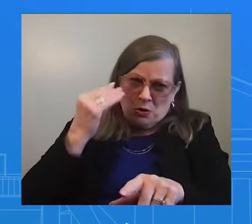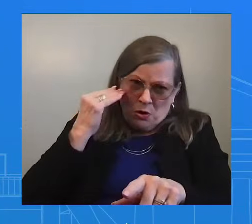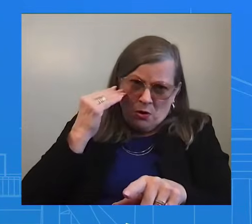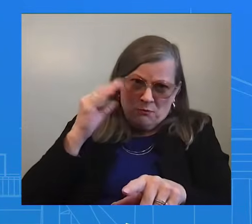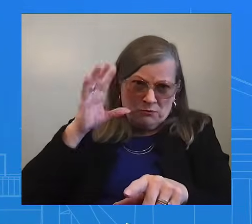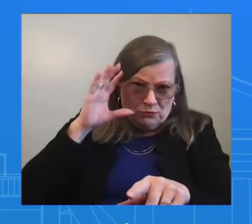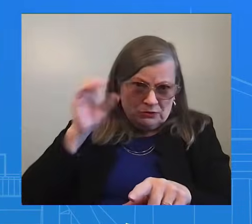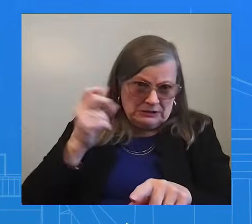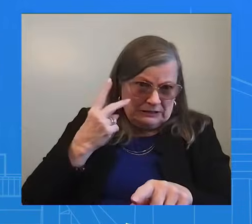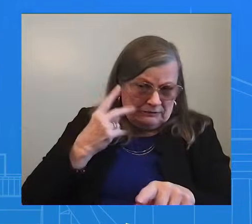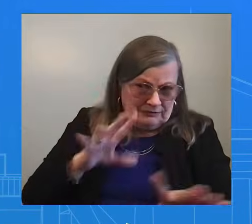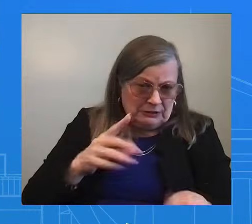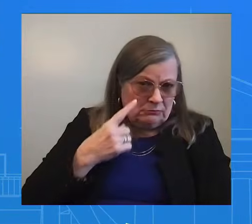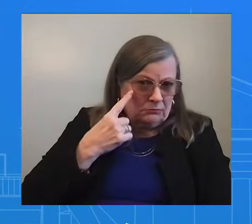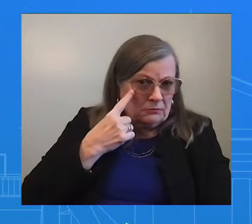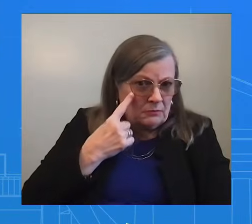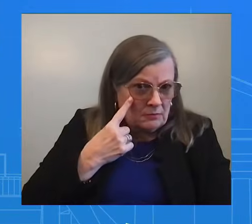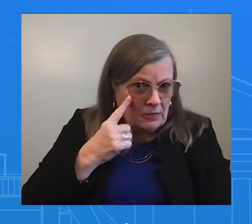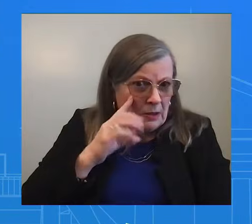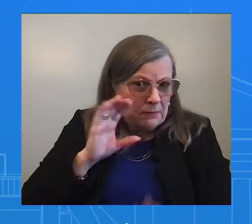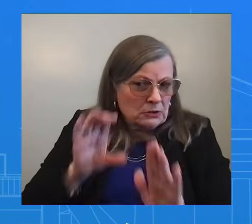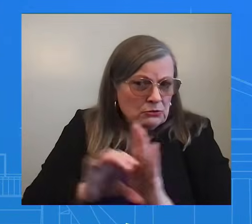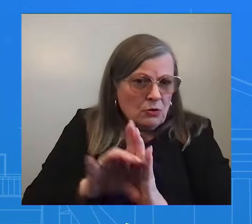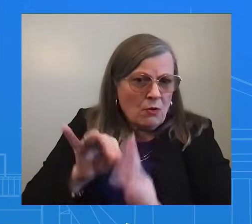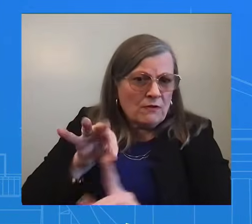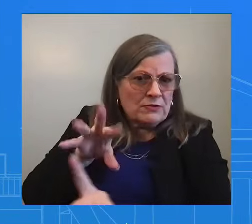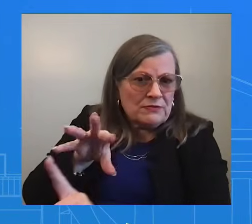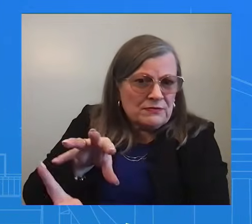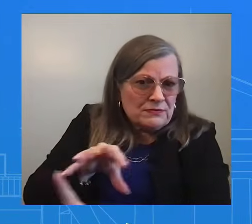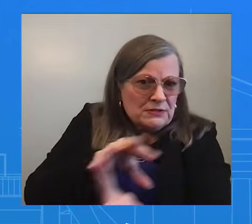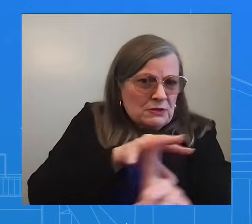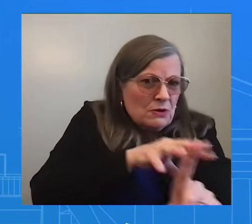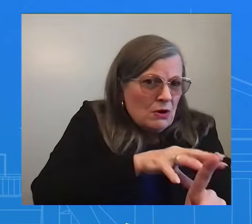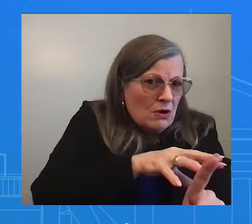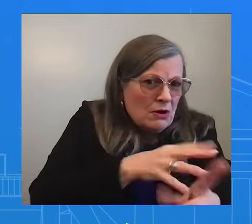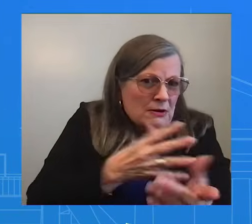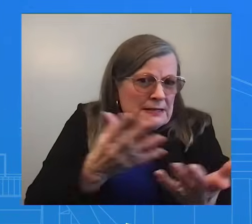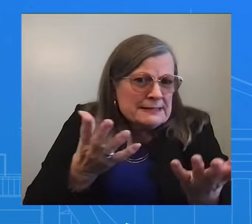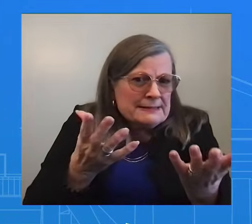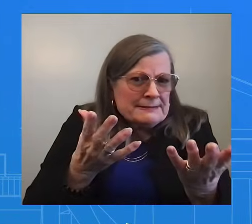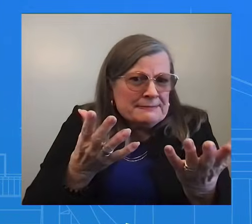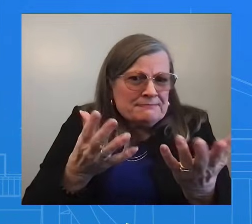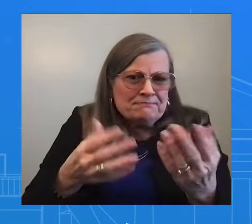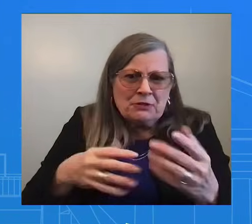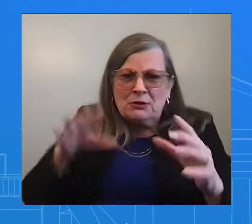Mr. Kirby: I can't attest to what the -- the content is of the material he gets every day,